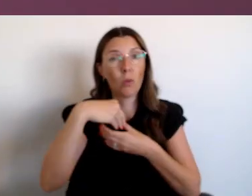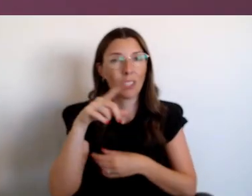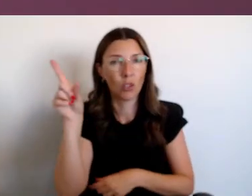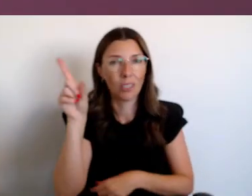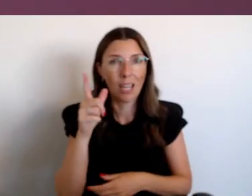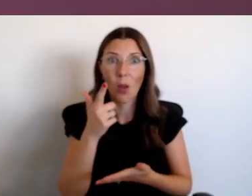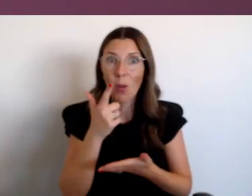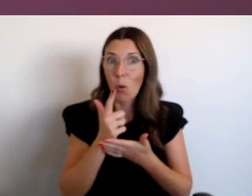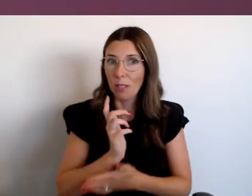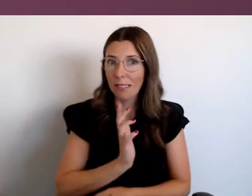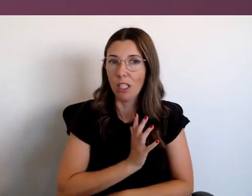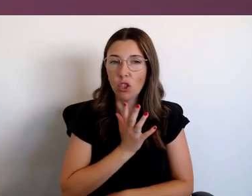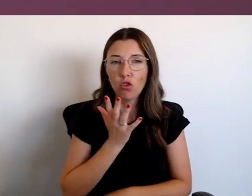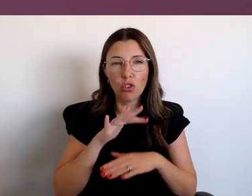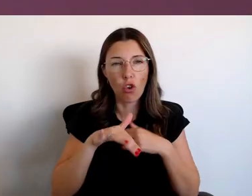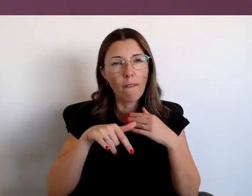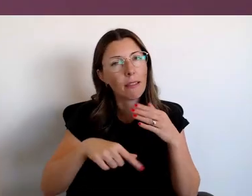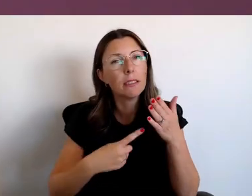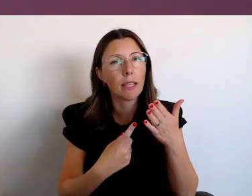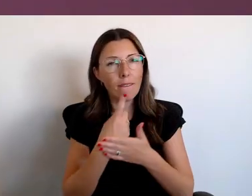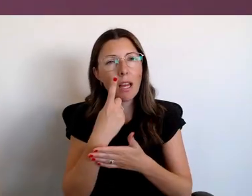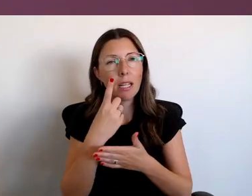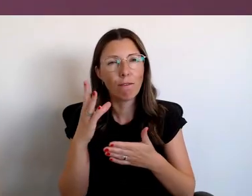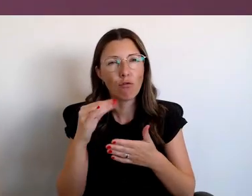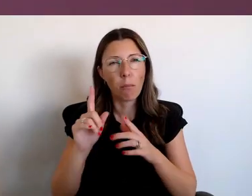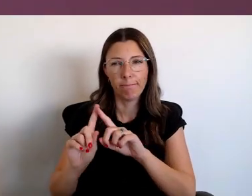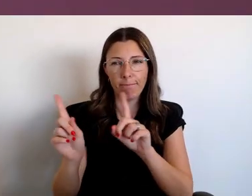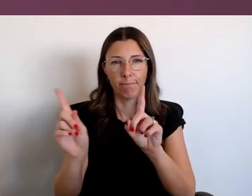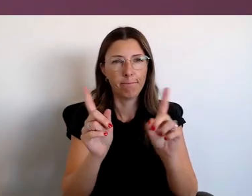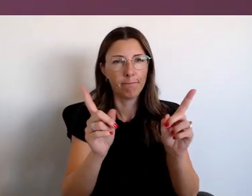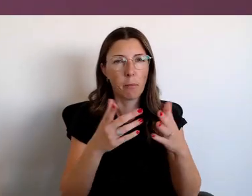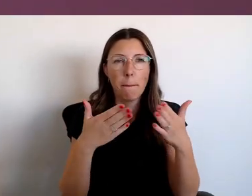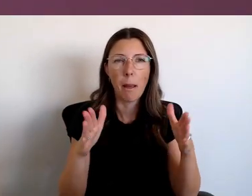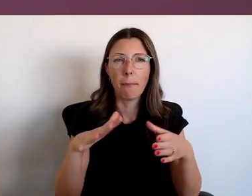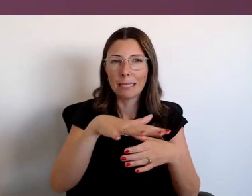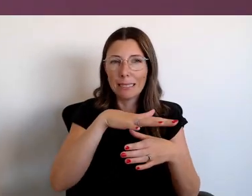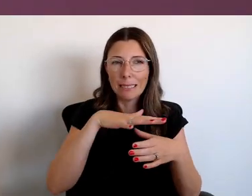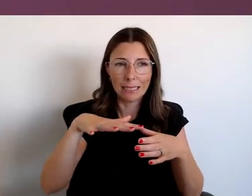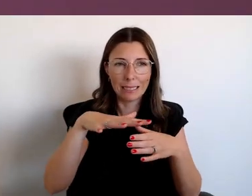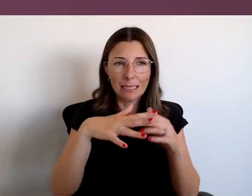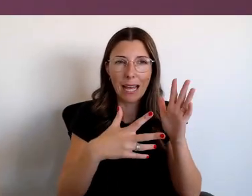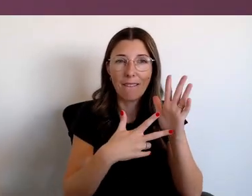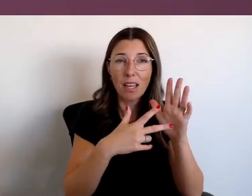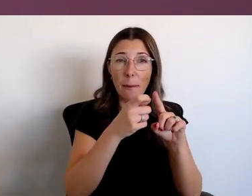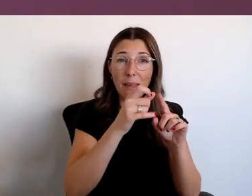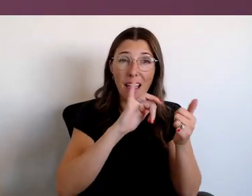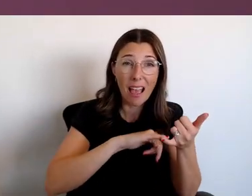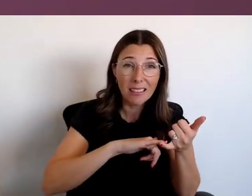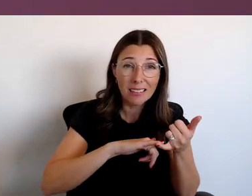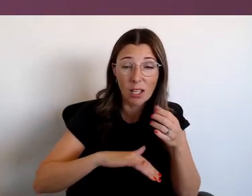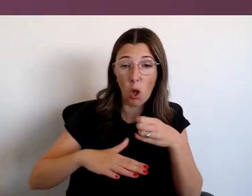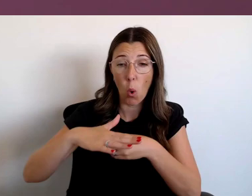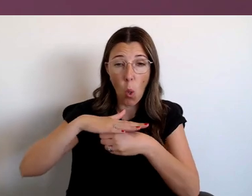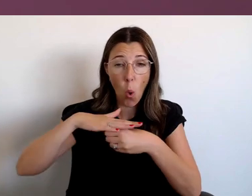We've had a lot of interest in this event from across the public sector, from VPS departments to local government,